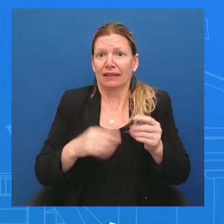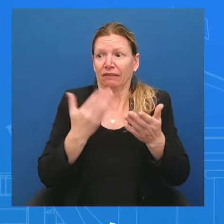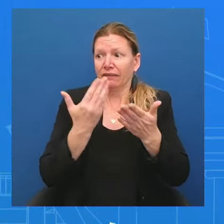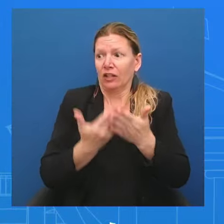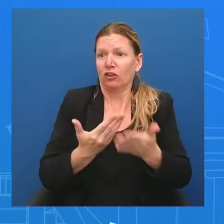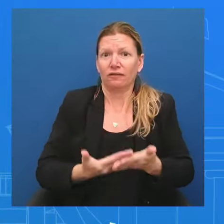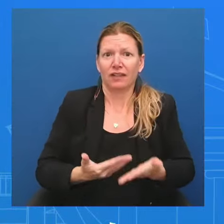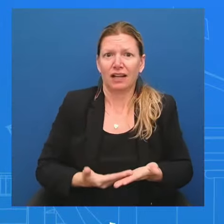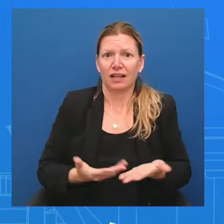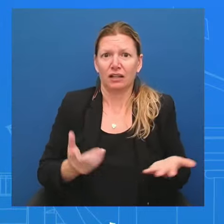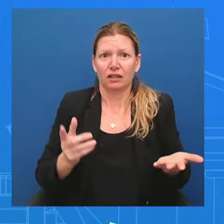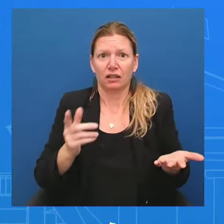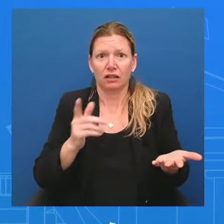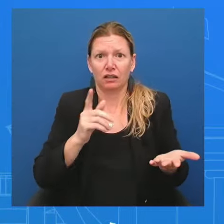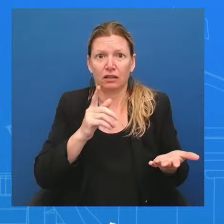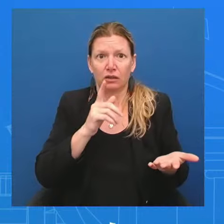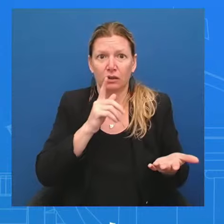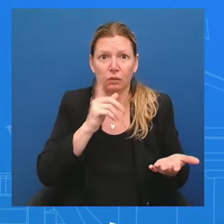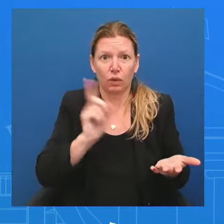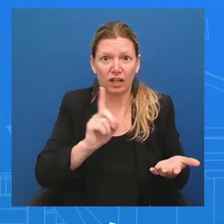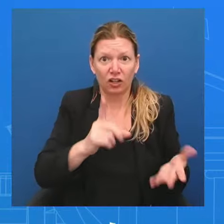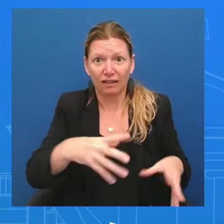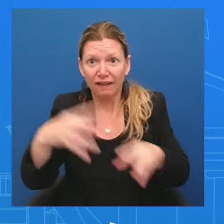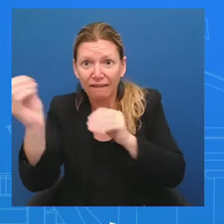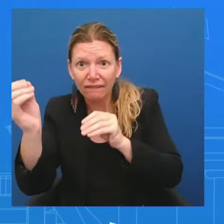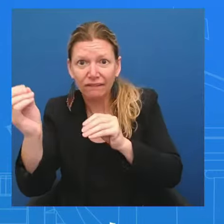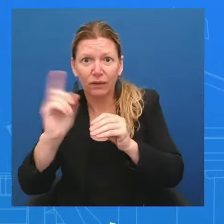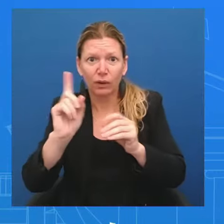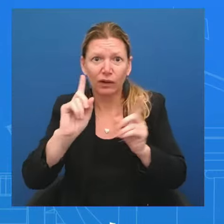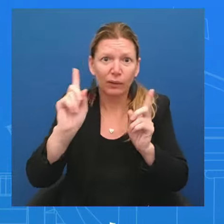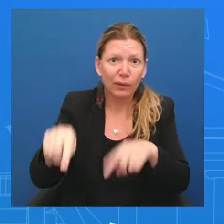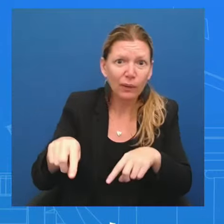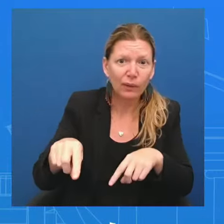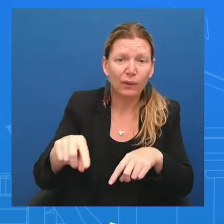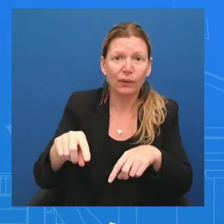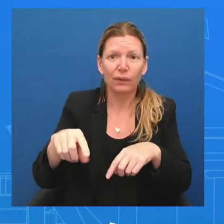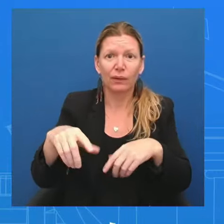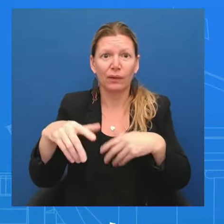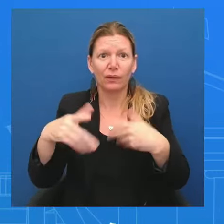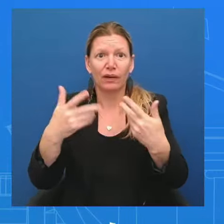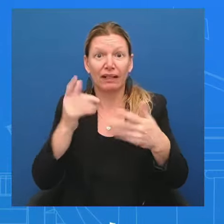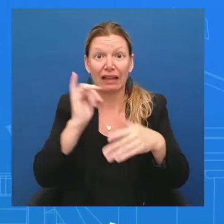that was set up by the Israeli defense forces or maybe they went someplace else. Obviously, it's still a dangerous place,